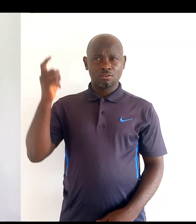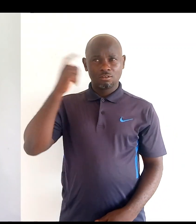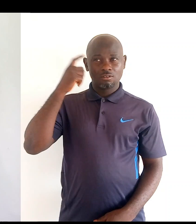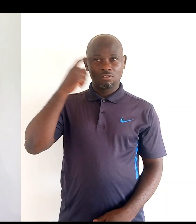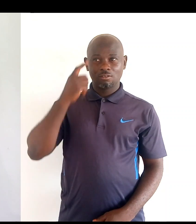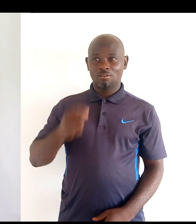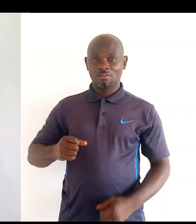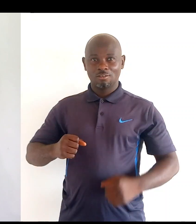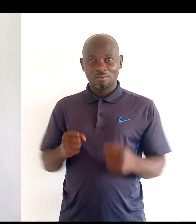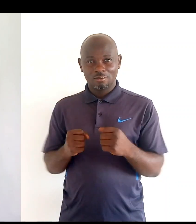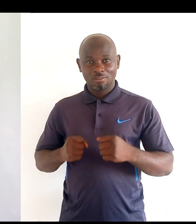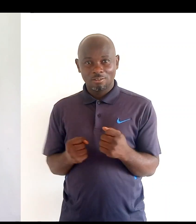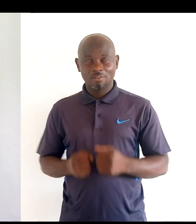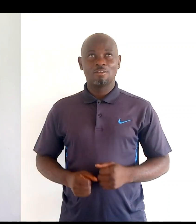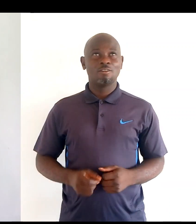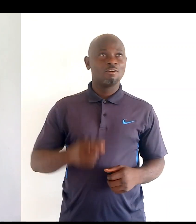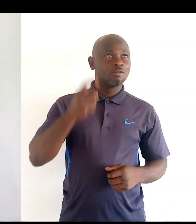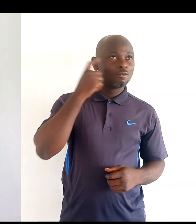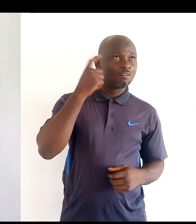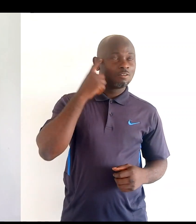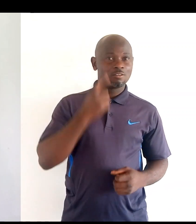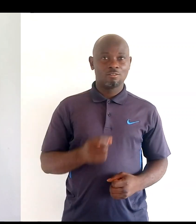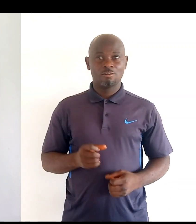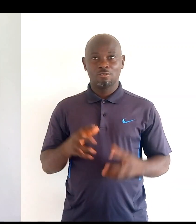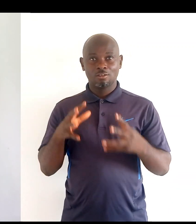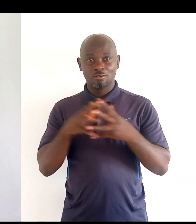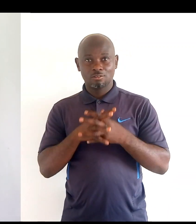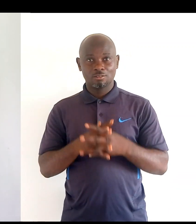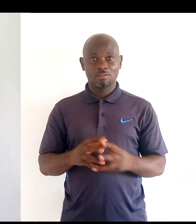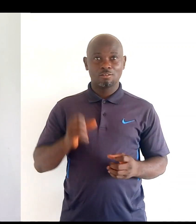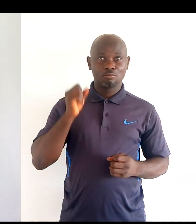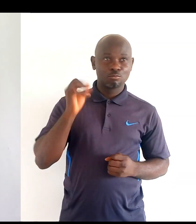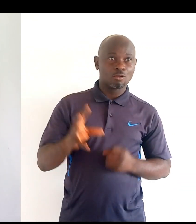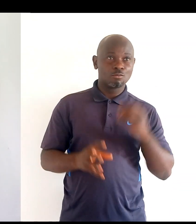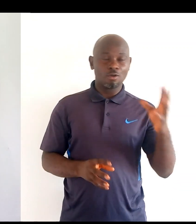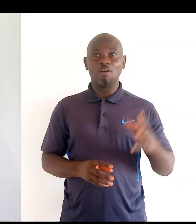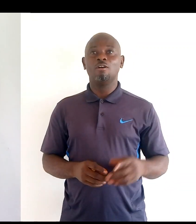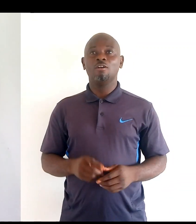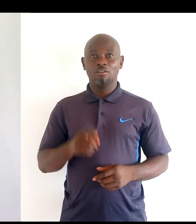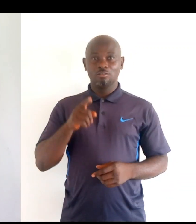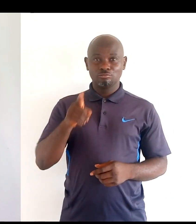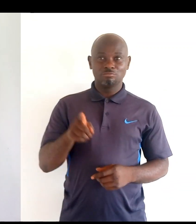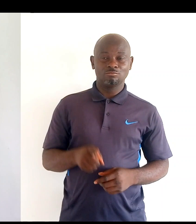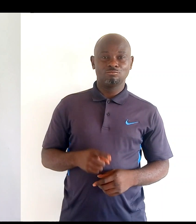then there is a likelihood that that indigenous sign language itself used in the